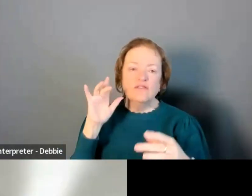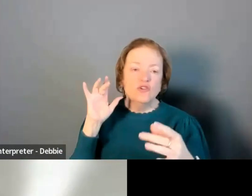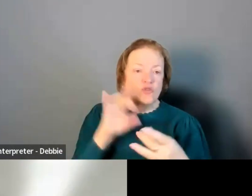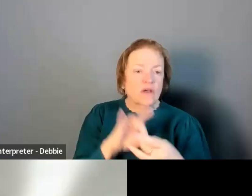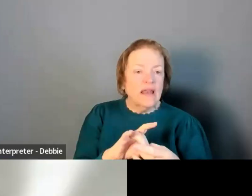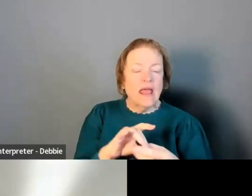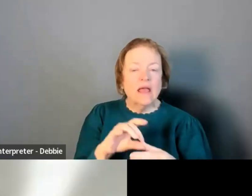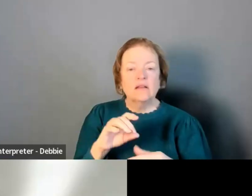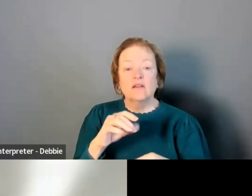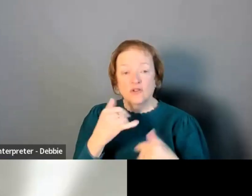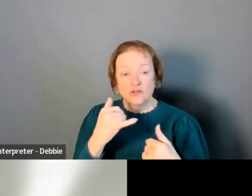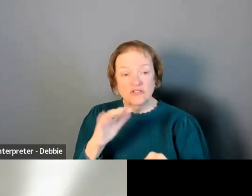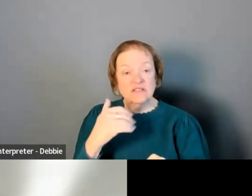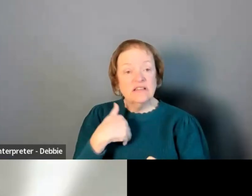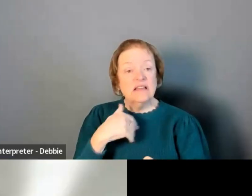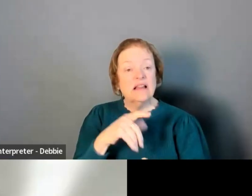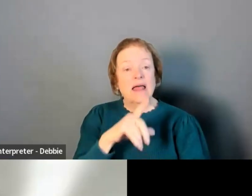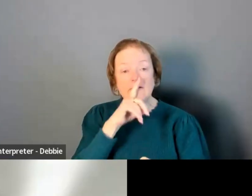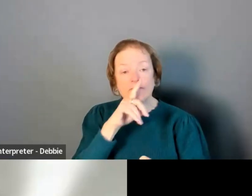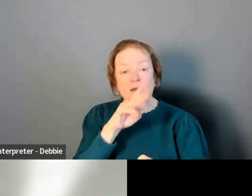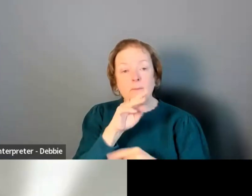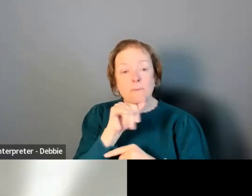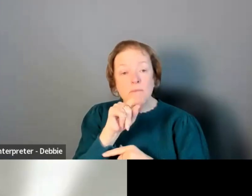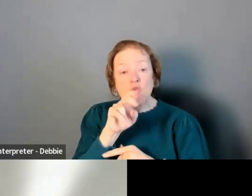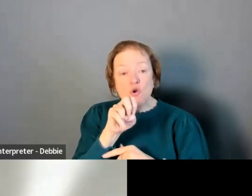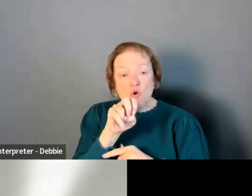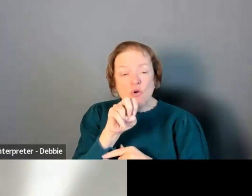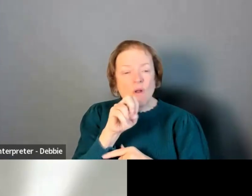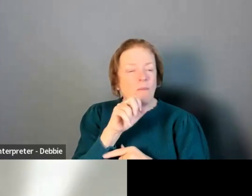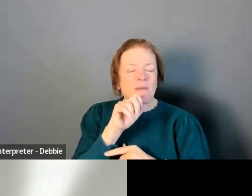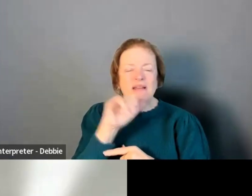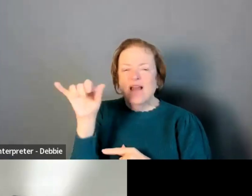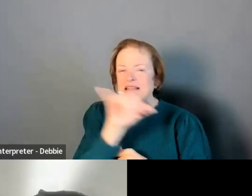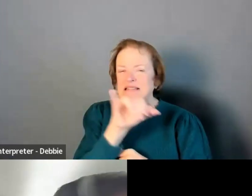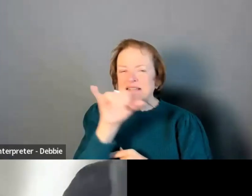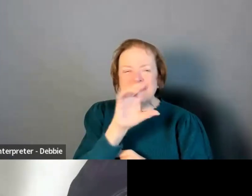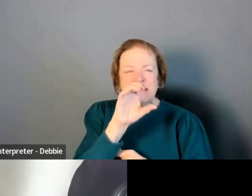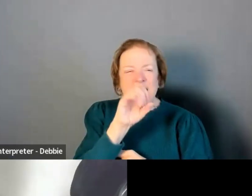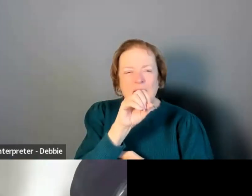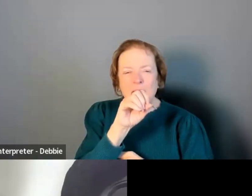do not have to go through the things you do with the Phonak system. You can still use a hard wire.